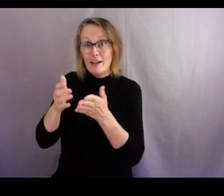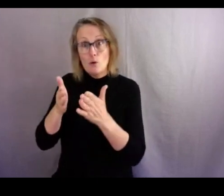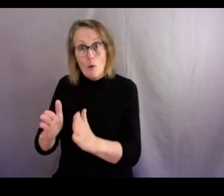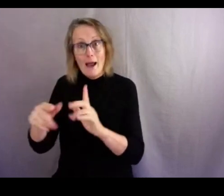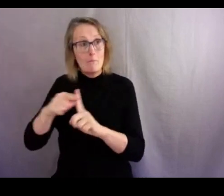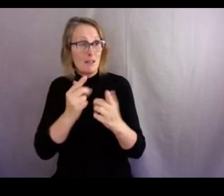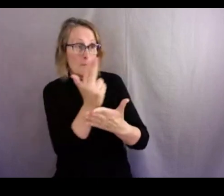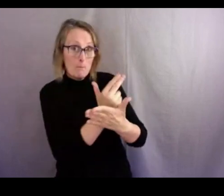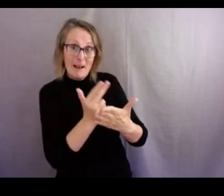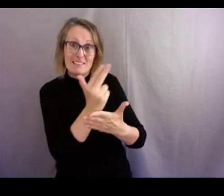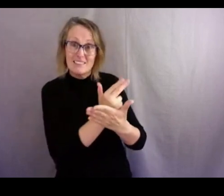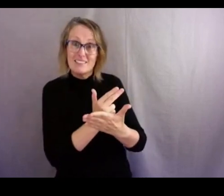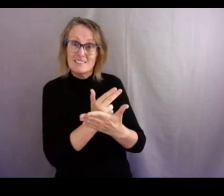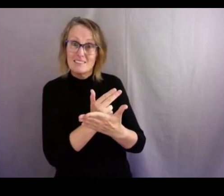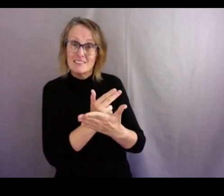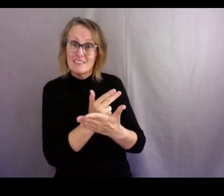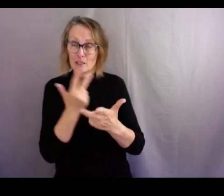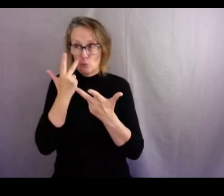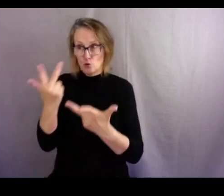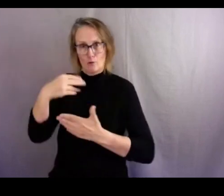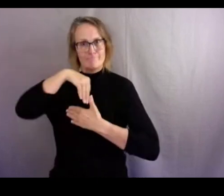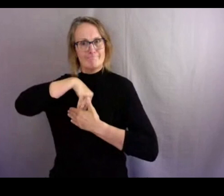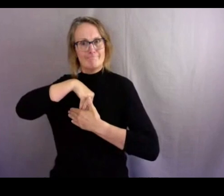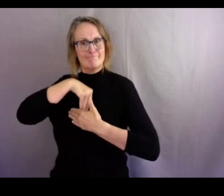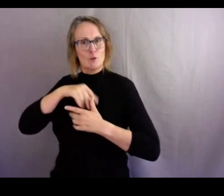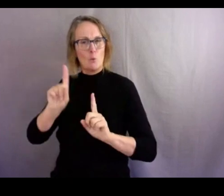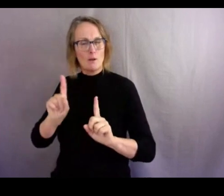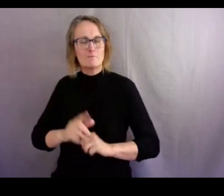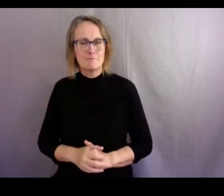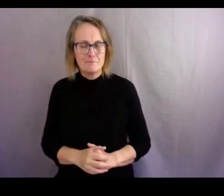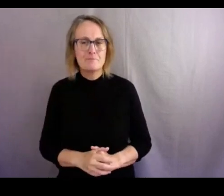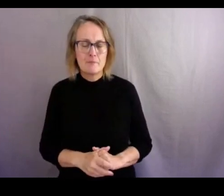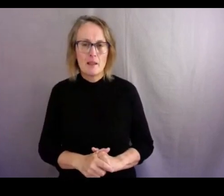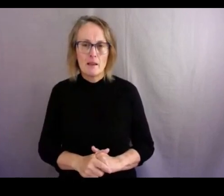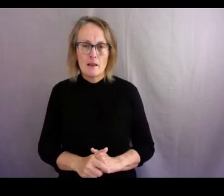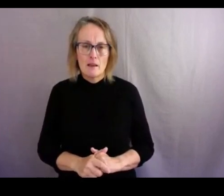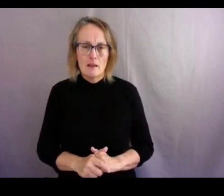as illustration of his freedom. As a prolific writer, a multifaceted artist,